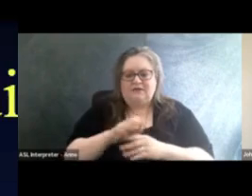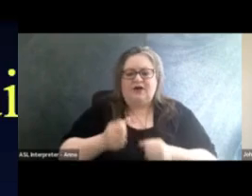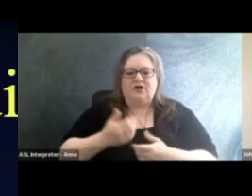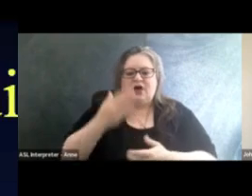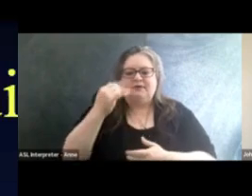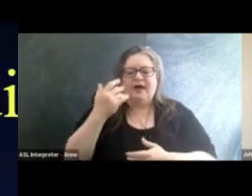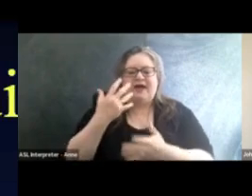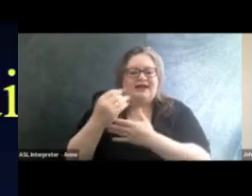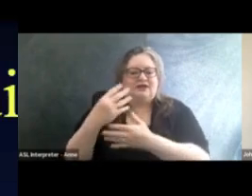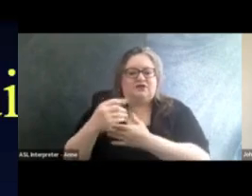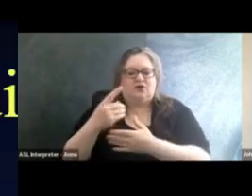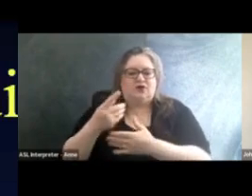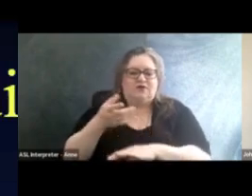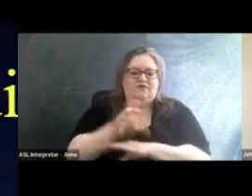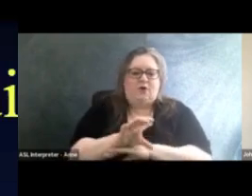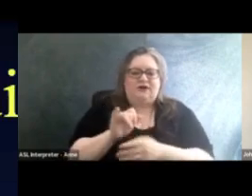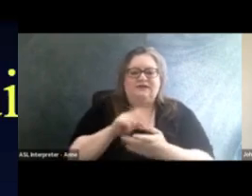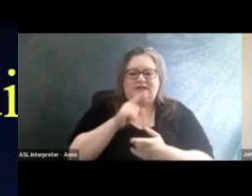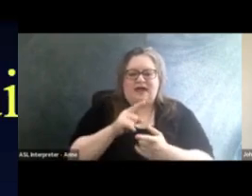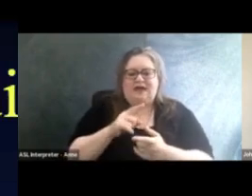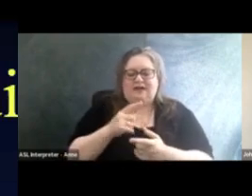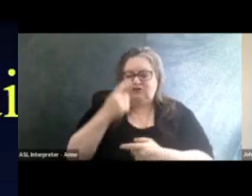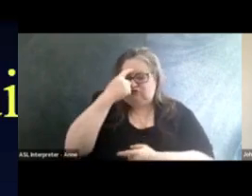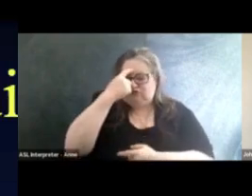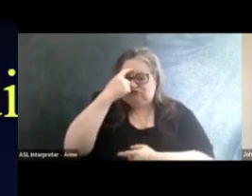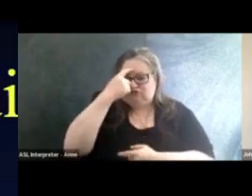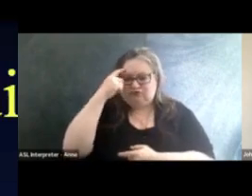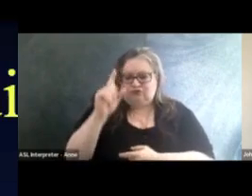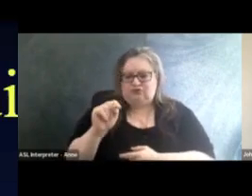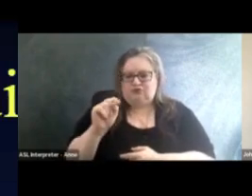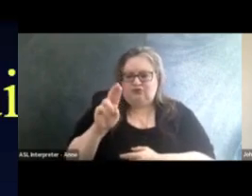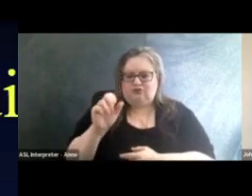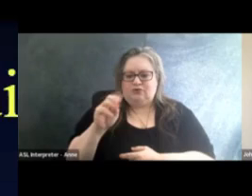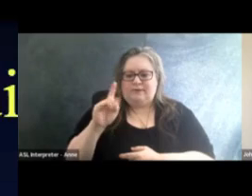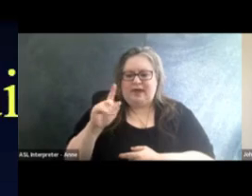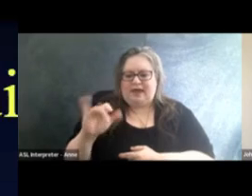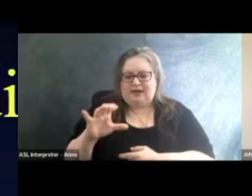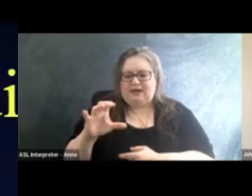force. So that's the key with traumatic brain injury. It's the external force that now has